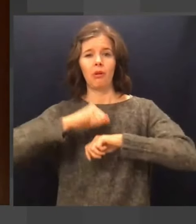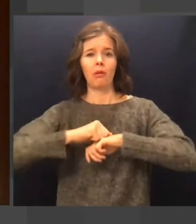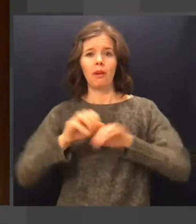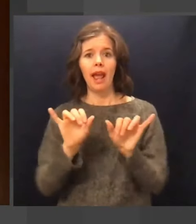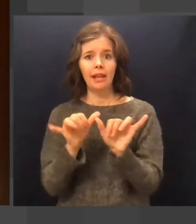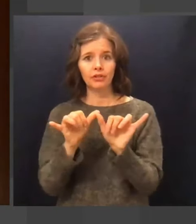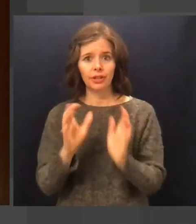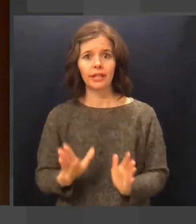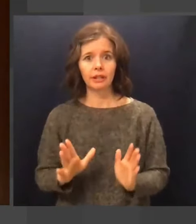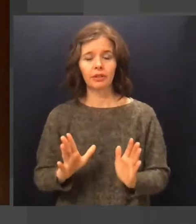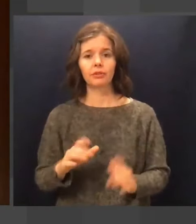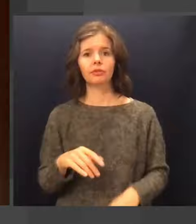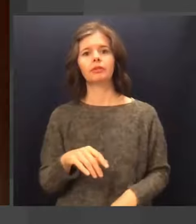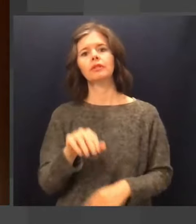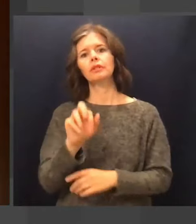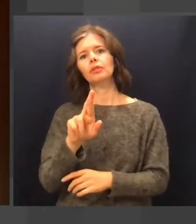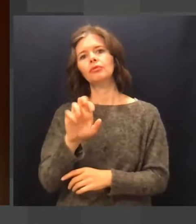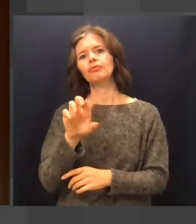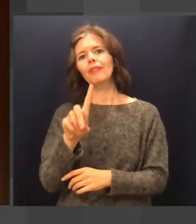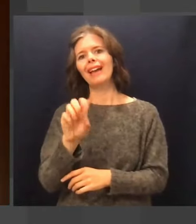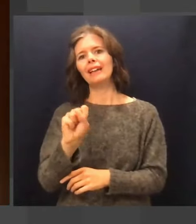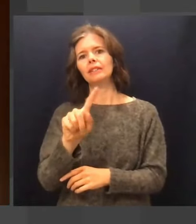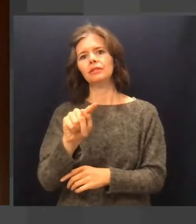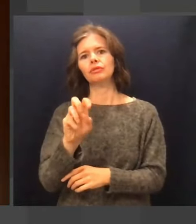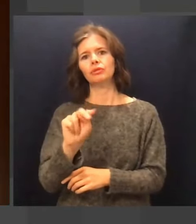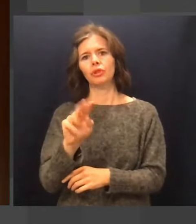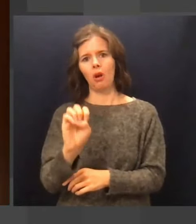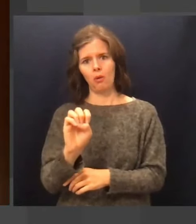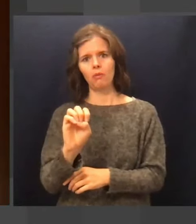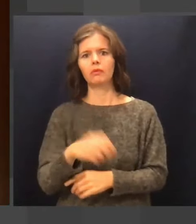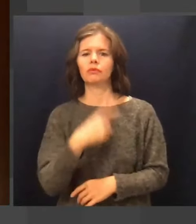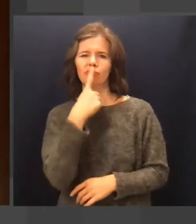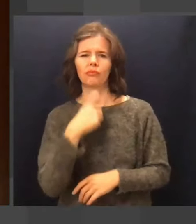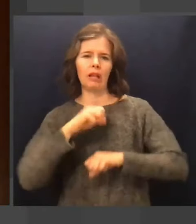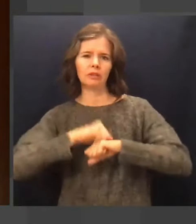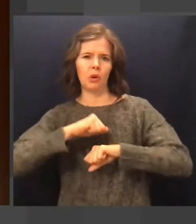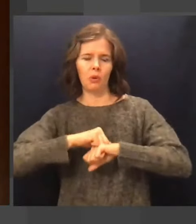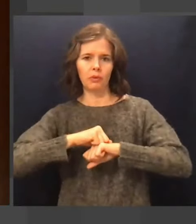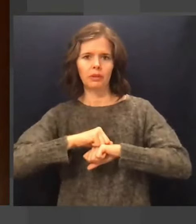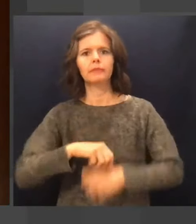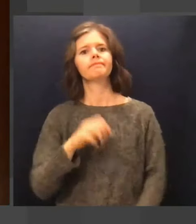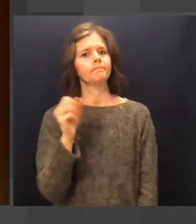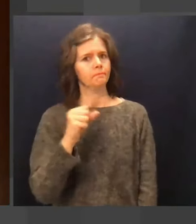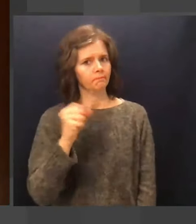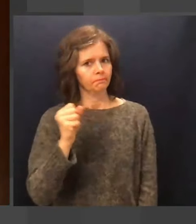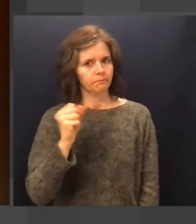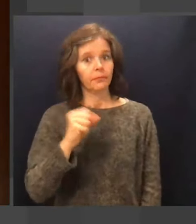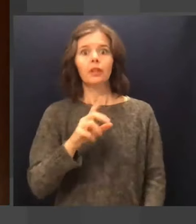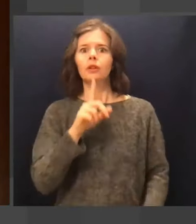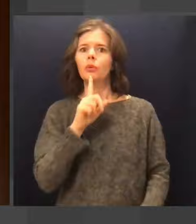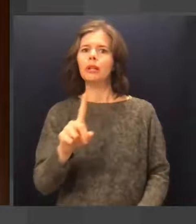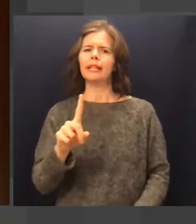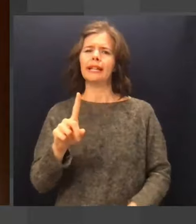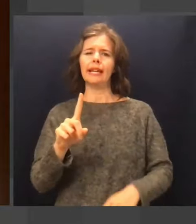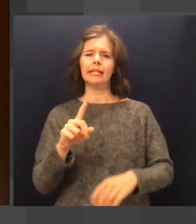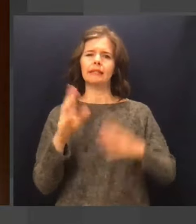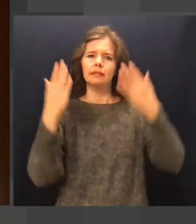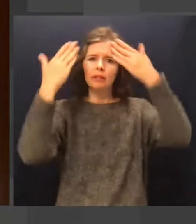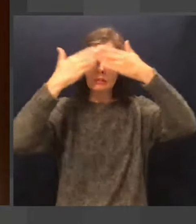YES. SO WE'VE ACTUALLY BEEN THINKING ABOUT THIS REDSTONE BLOCK THAT